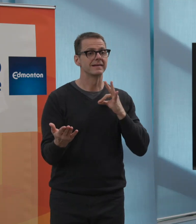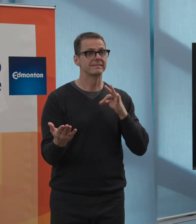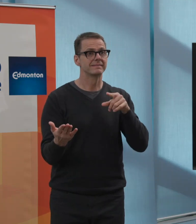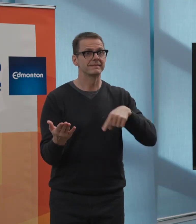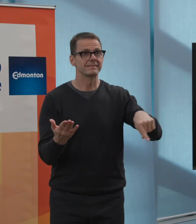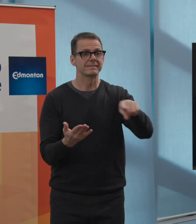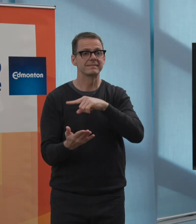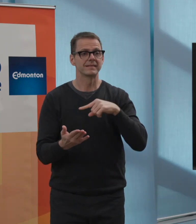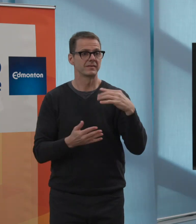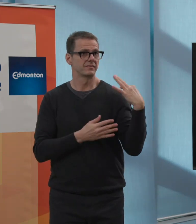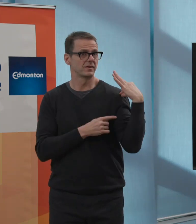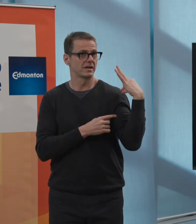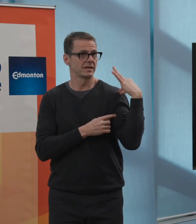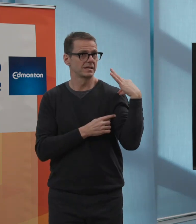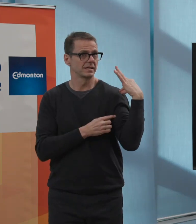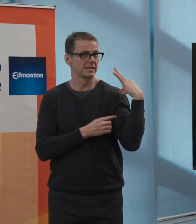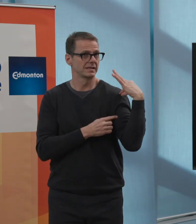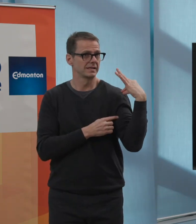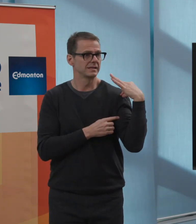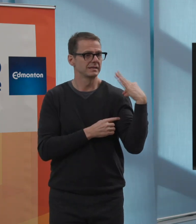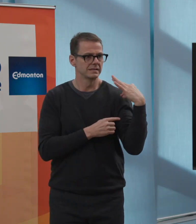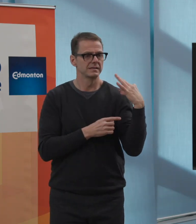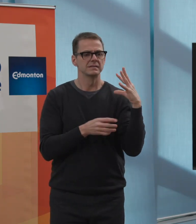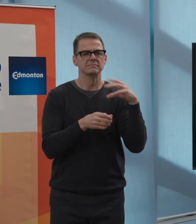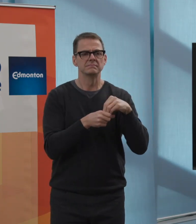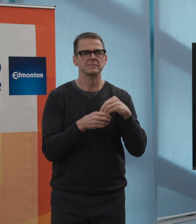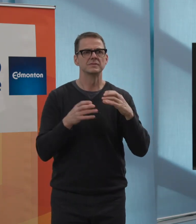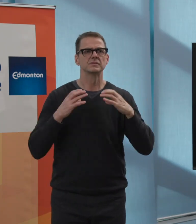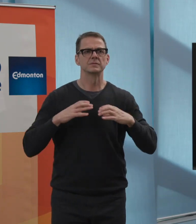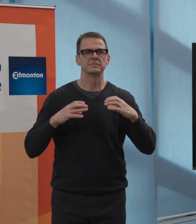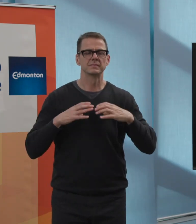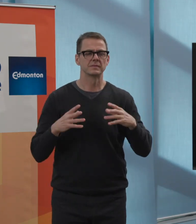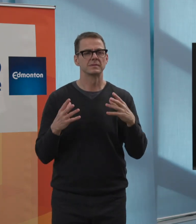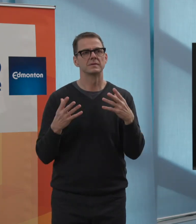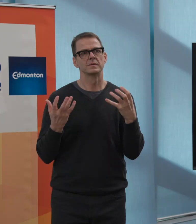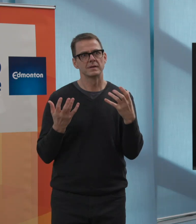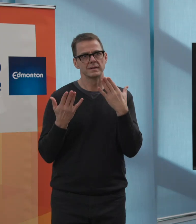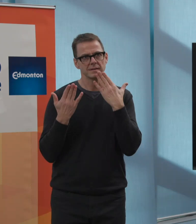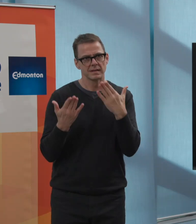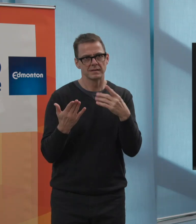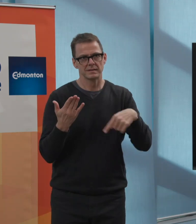these unprecedented times I look forward to having everyone back at EPL as soon